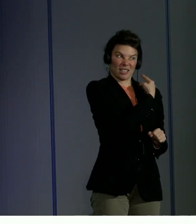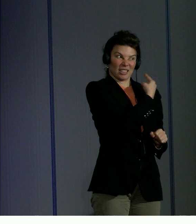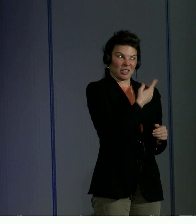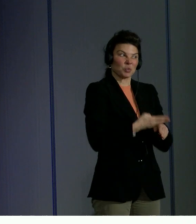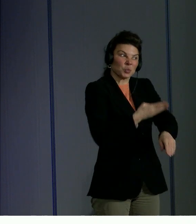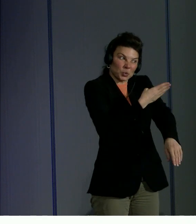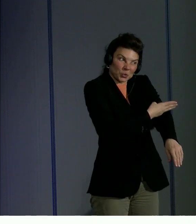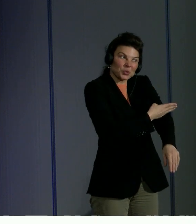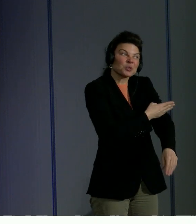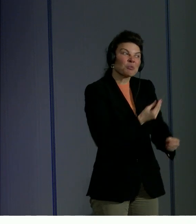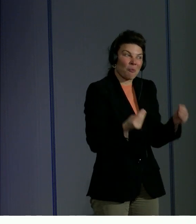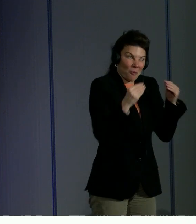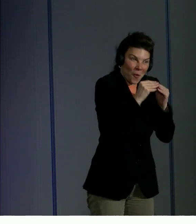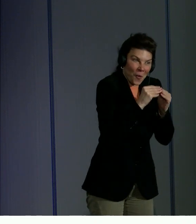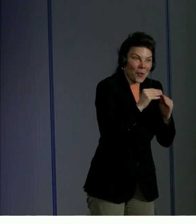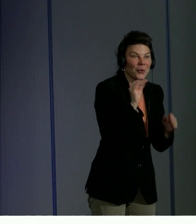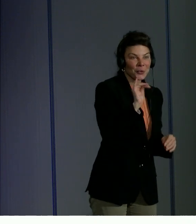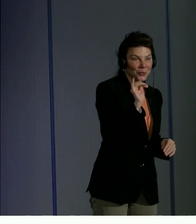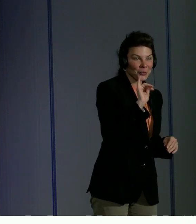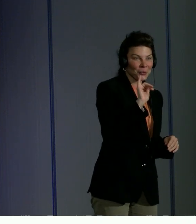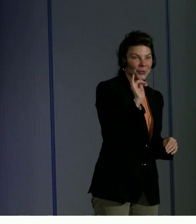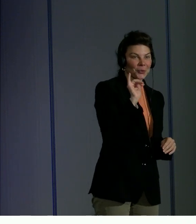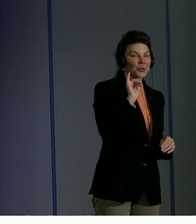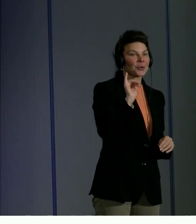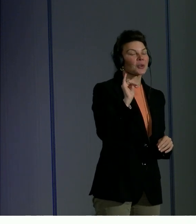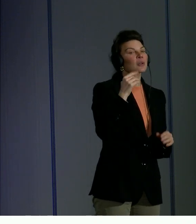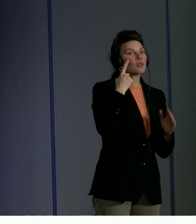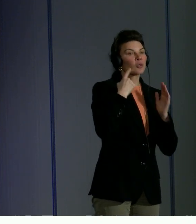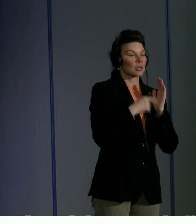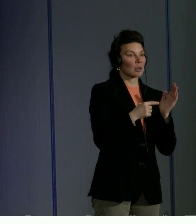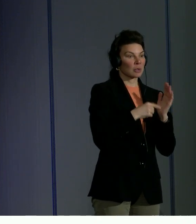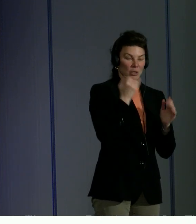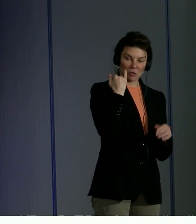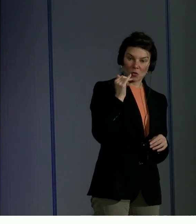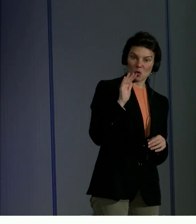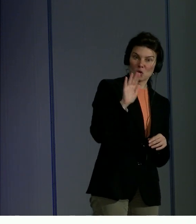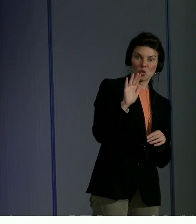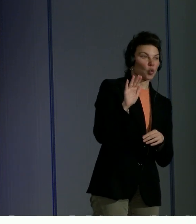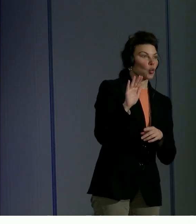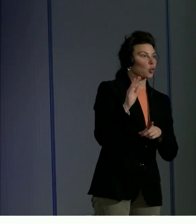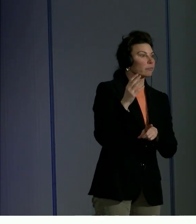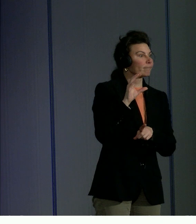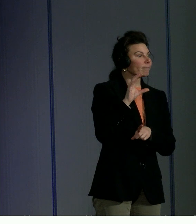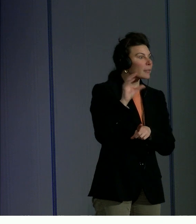this statement if we had it, you know, if your institution has an online form where you can